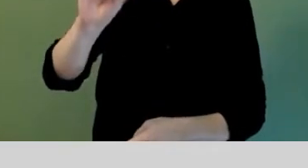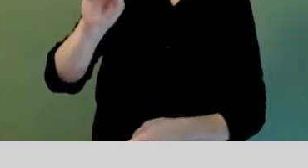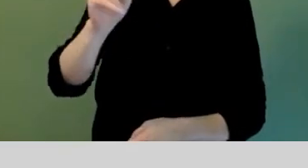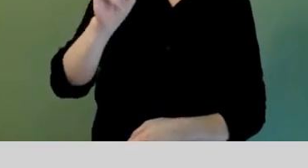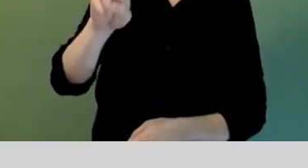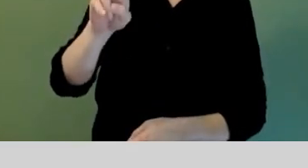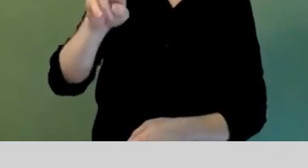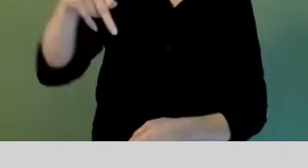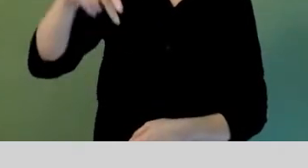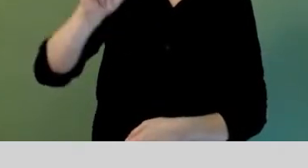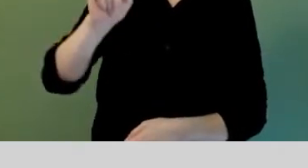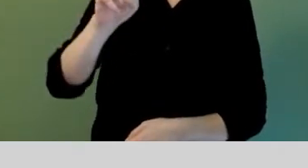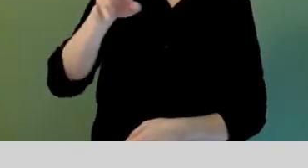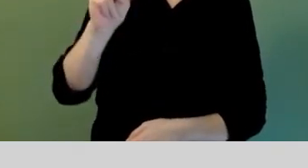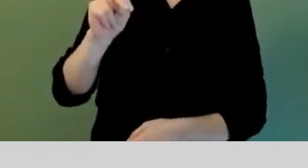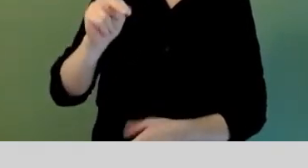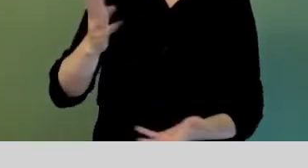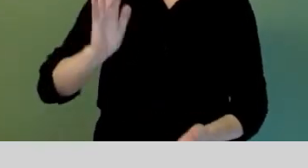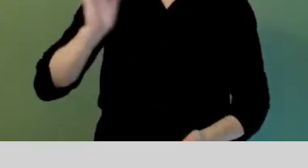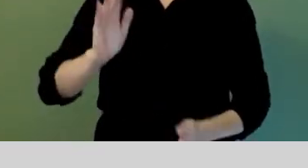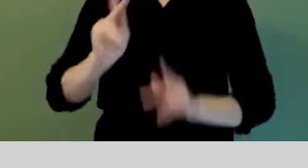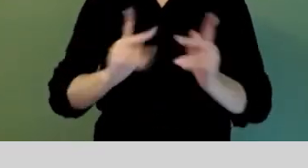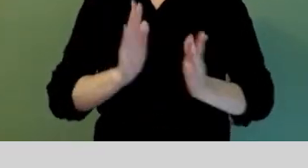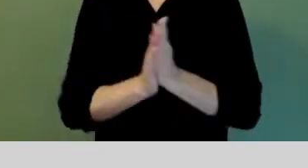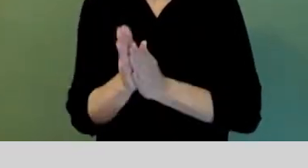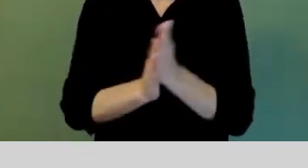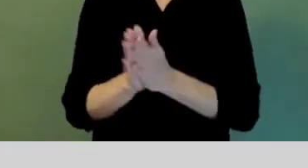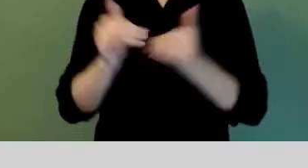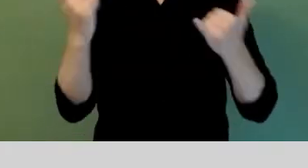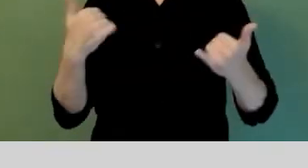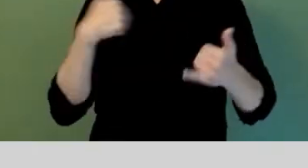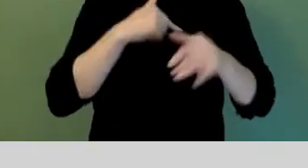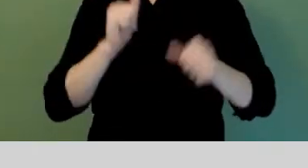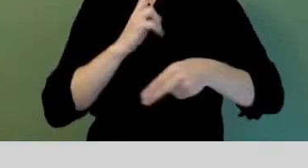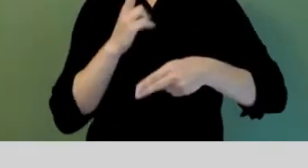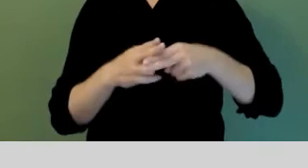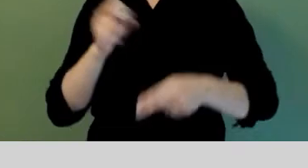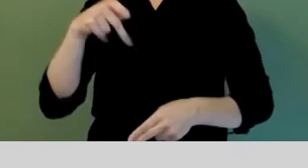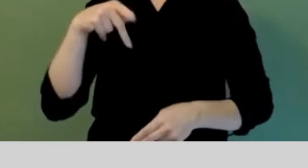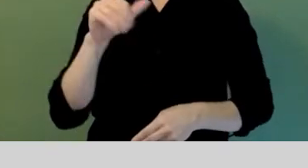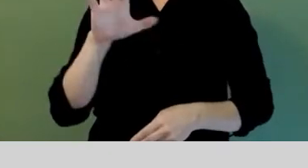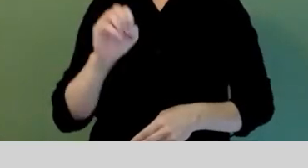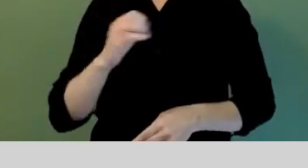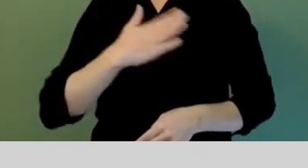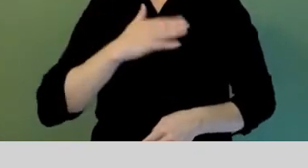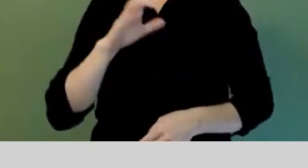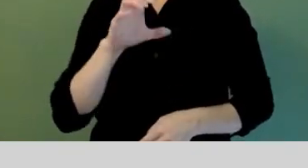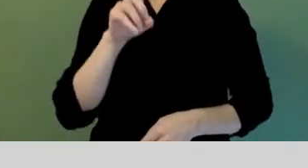people were happy that they could namespace their code. Now this decorate pattern, by the way, is something that I'm gonna come back to